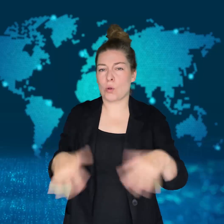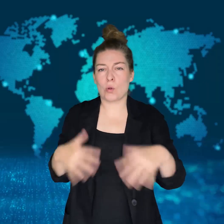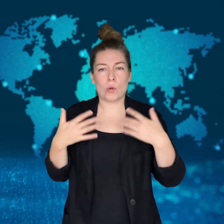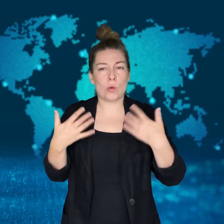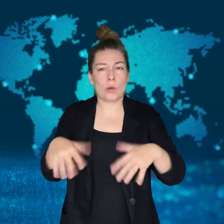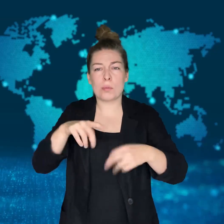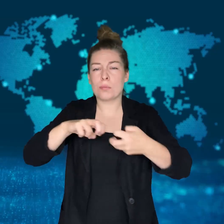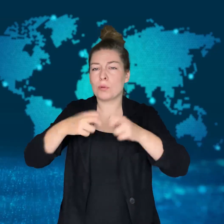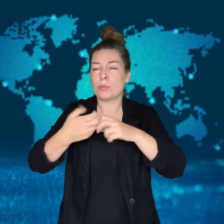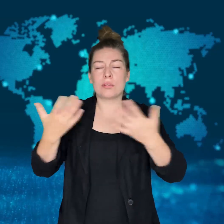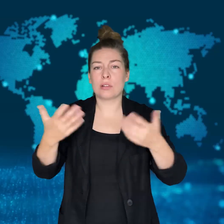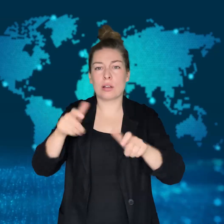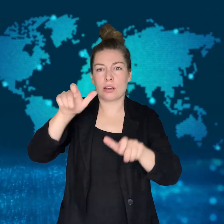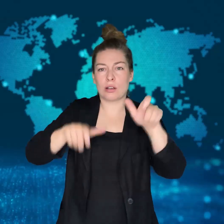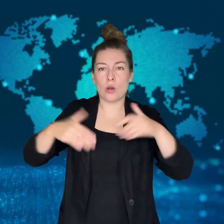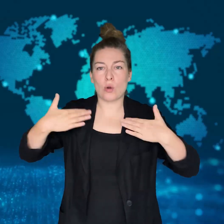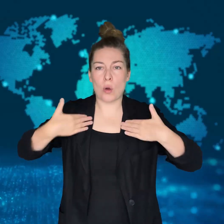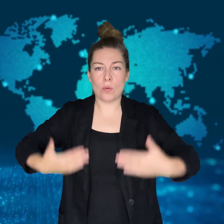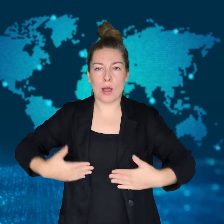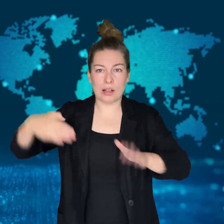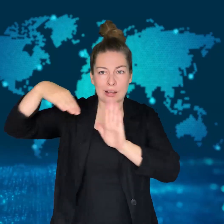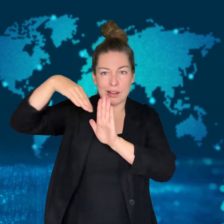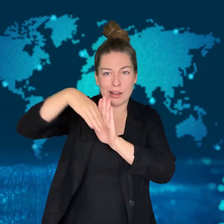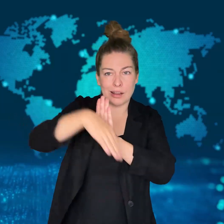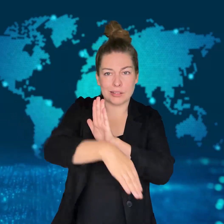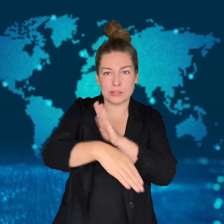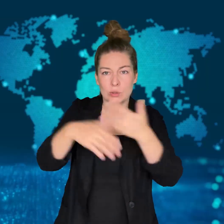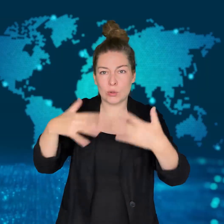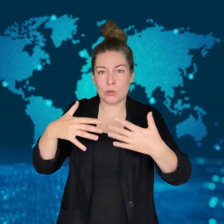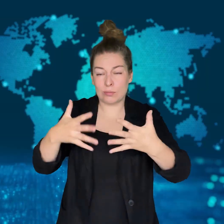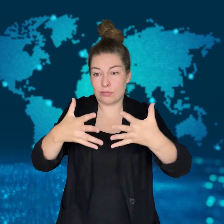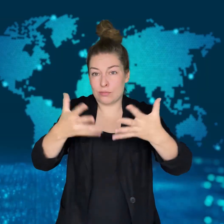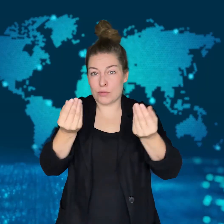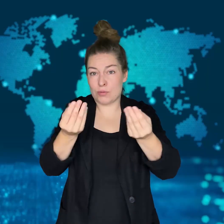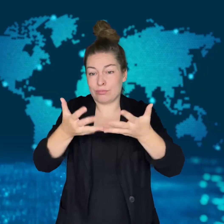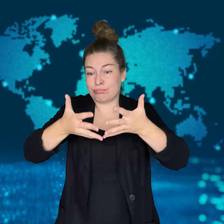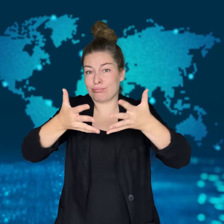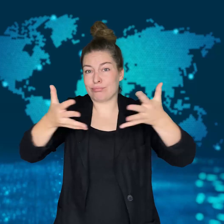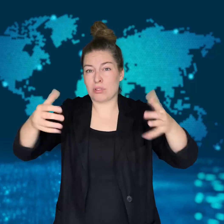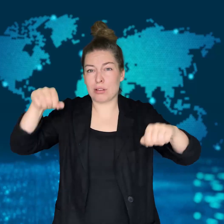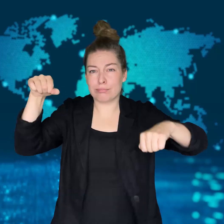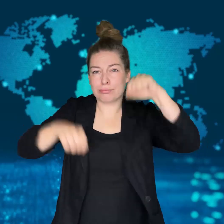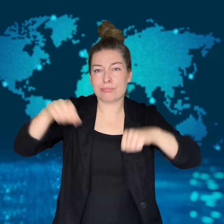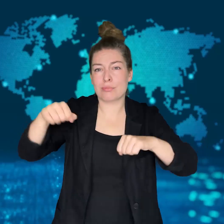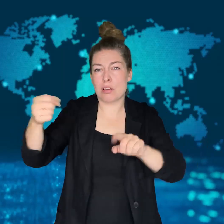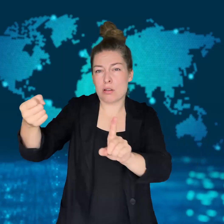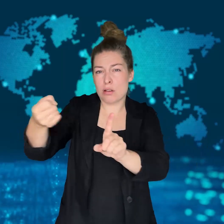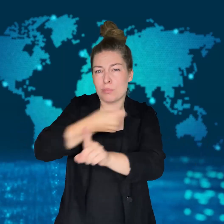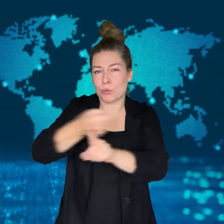and the country is facing a humanitarian crisis as